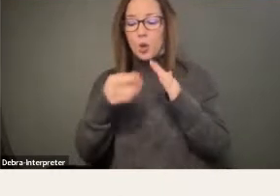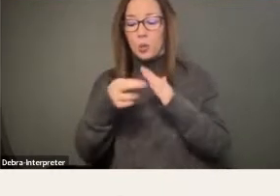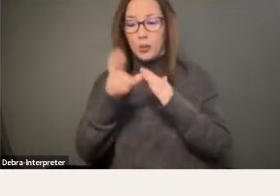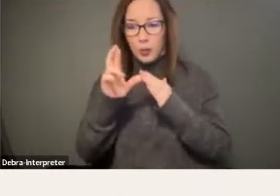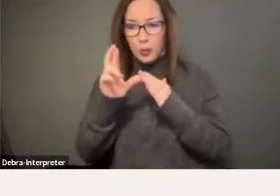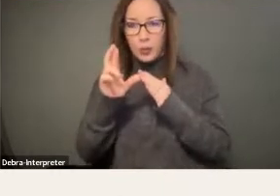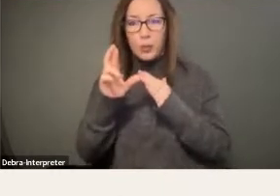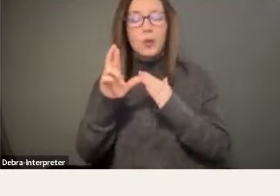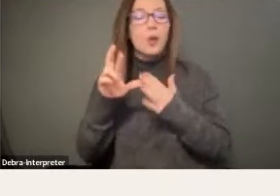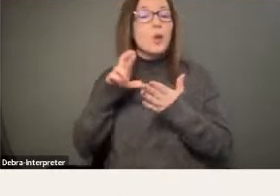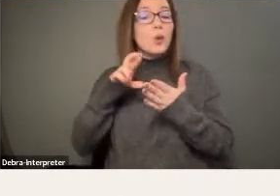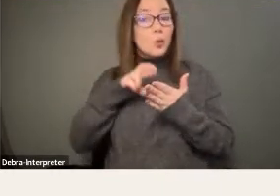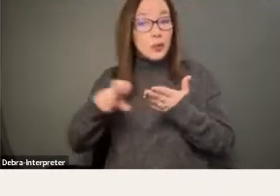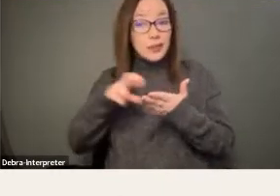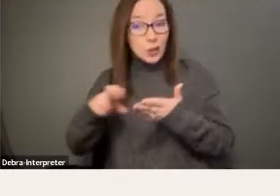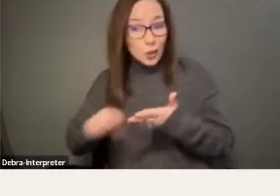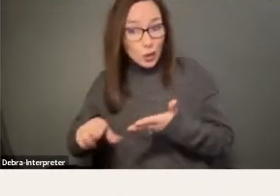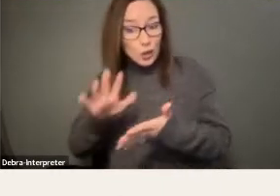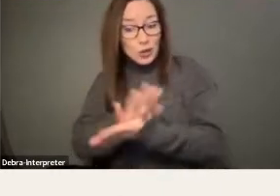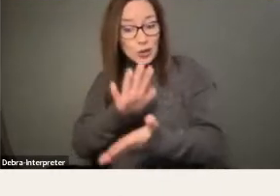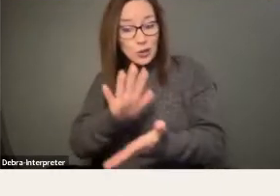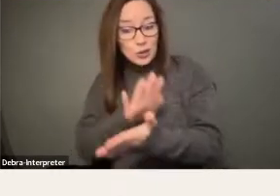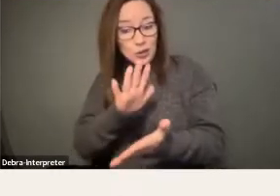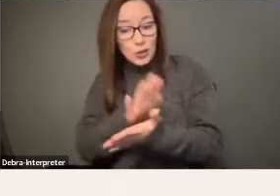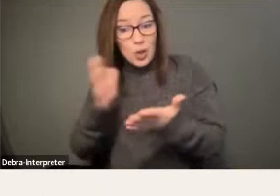contempt in agriculture. So this content consist os